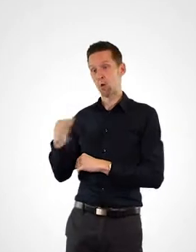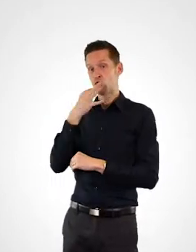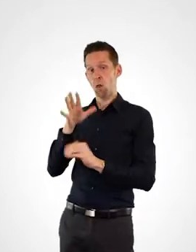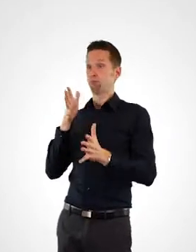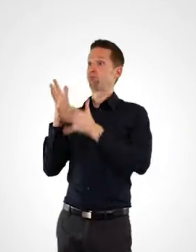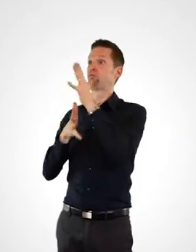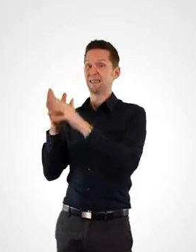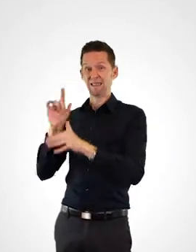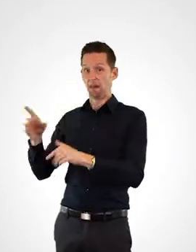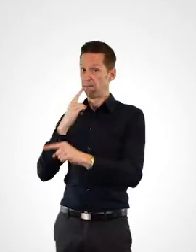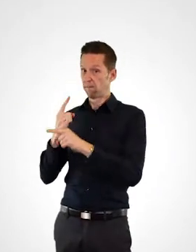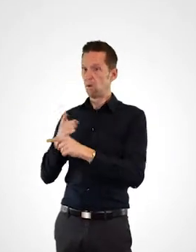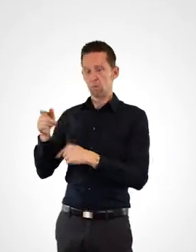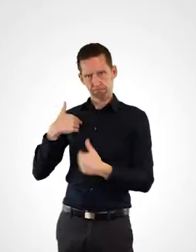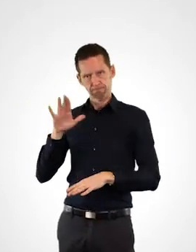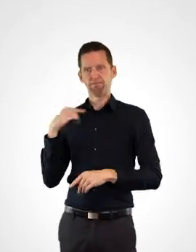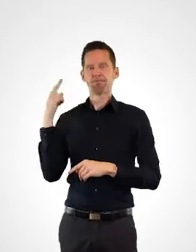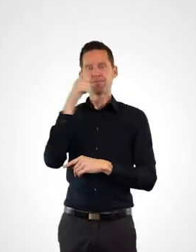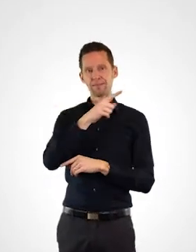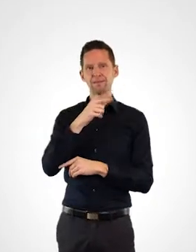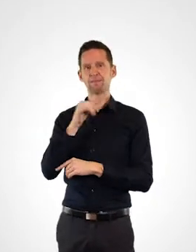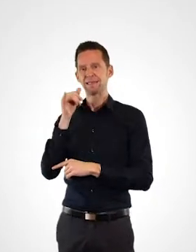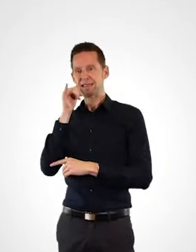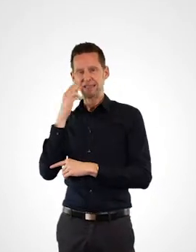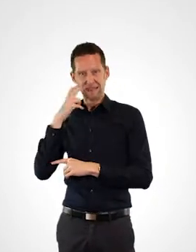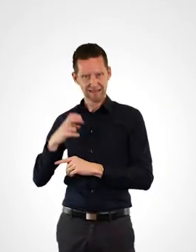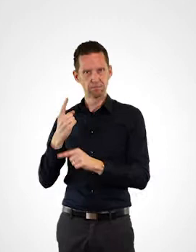is that the child brought up herself that she had gone to the dentist